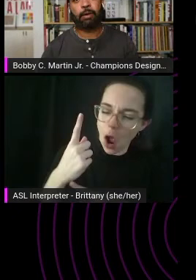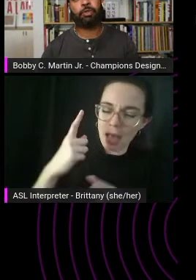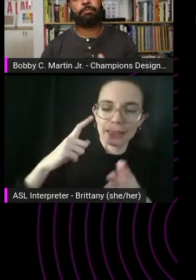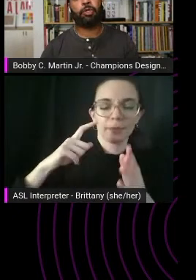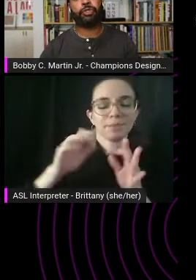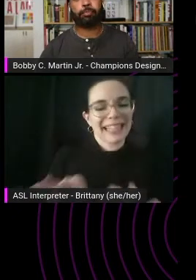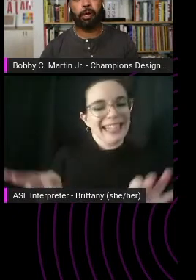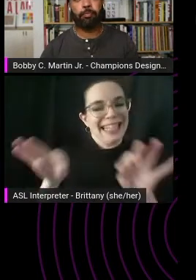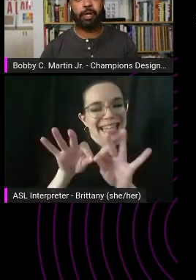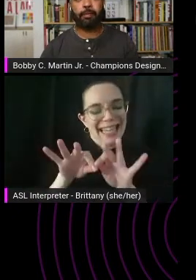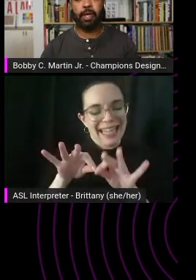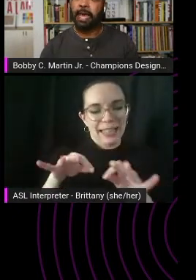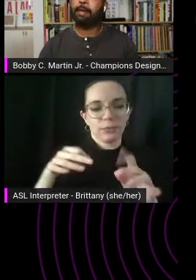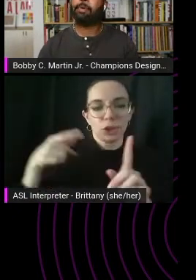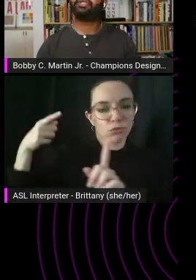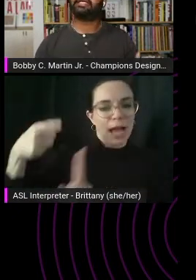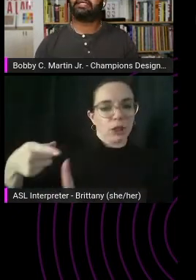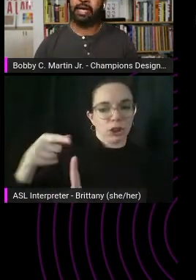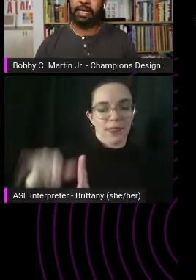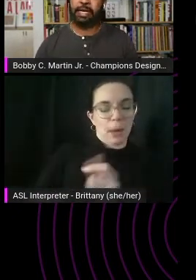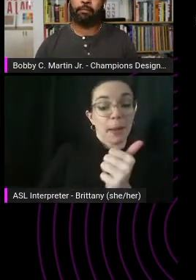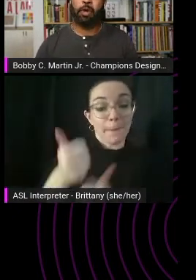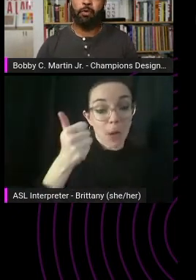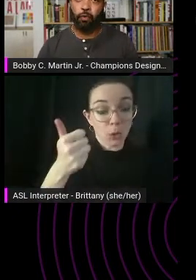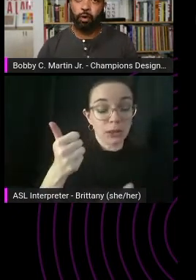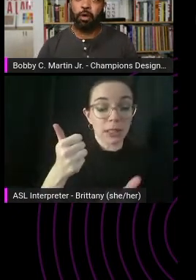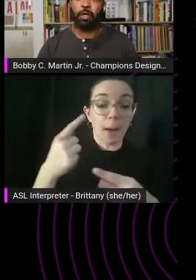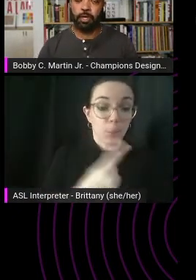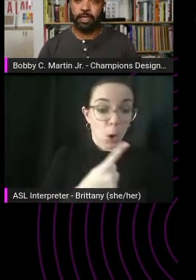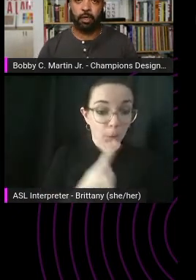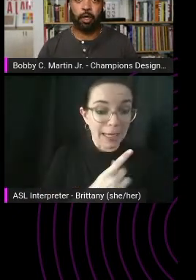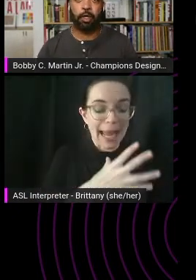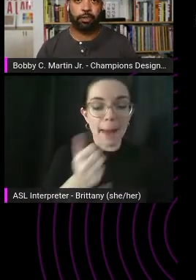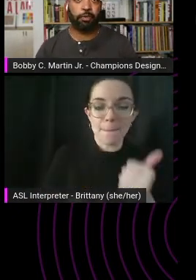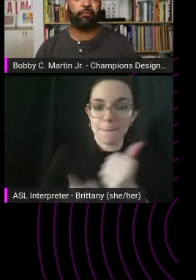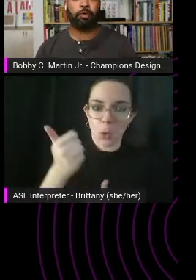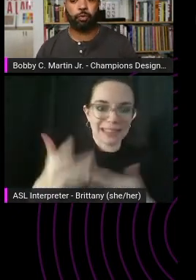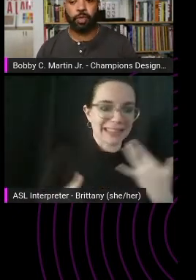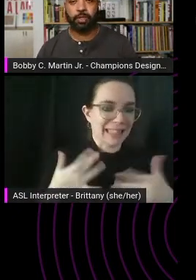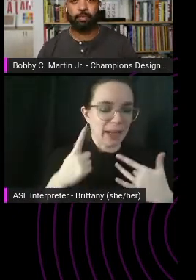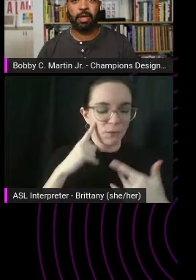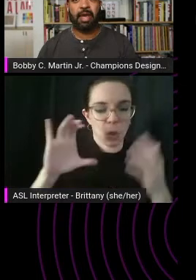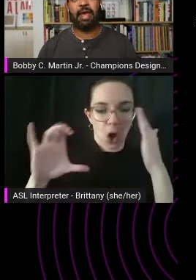that was most appropriate and most exciting for Carnegie Hall to move forward with.